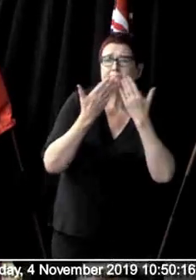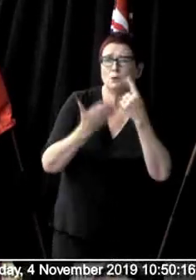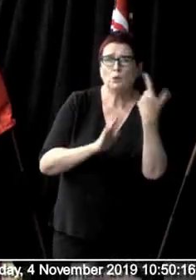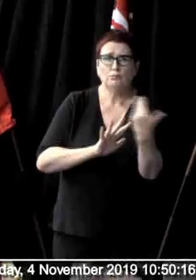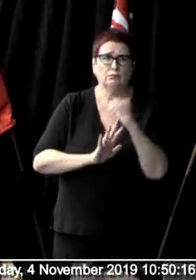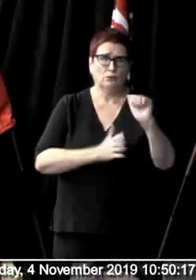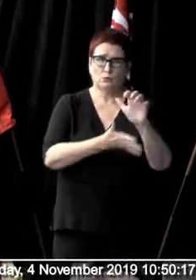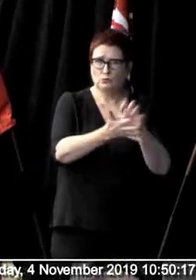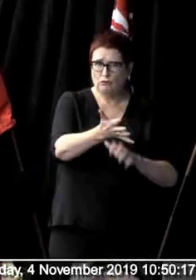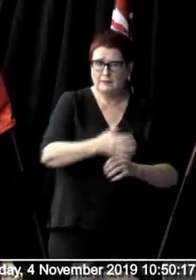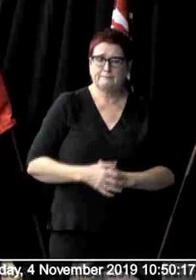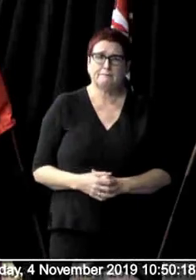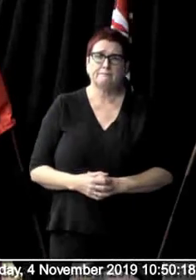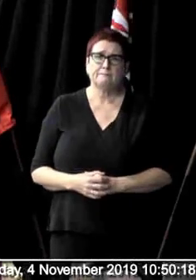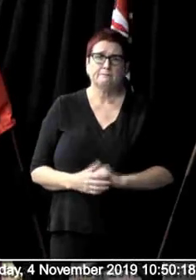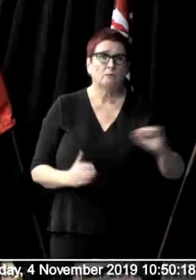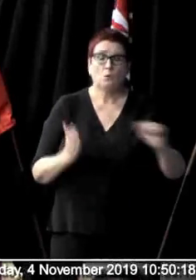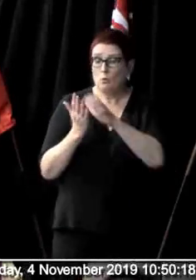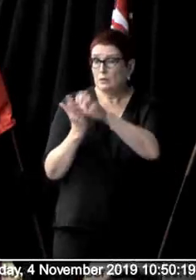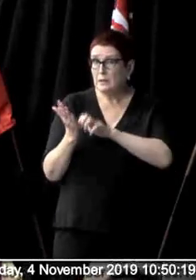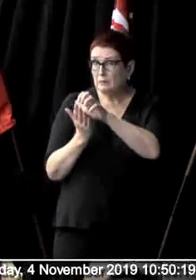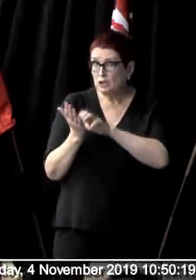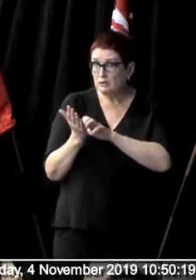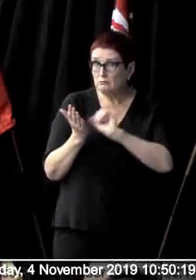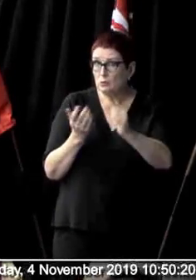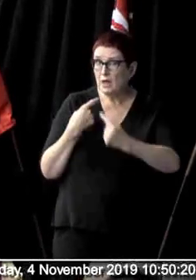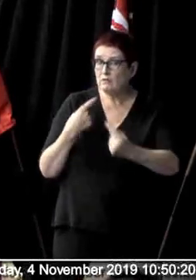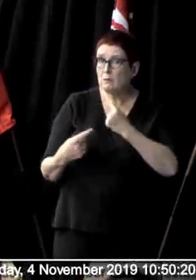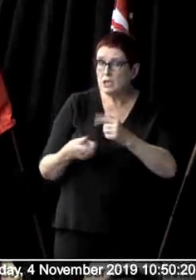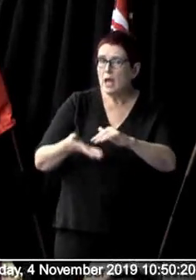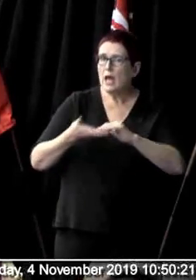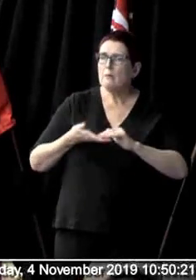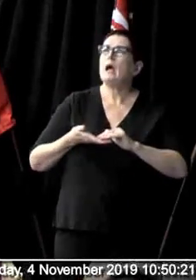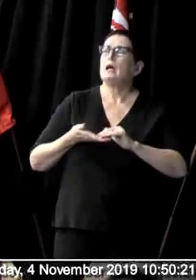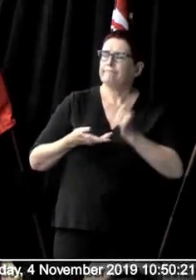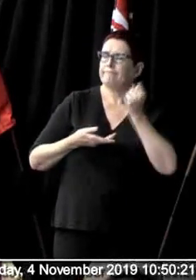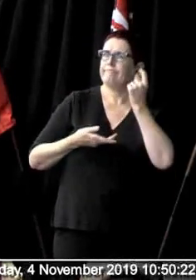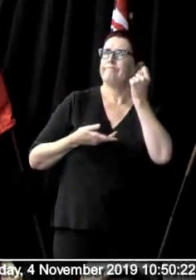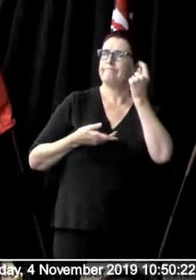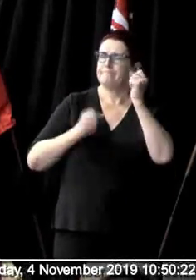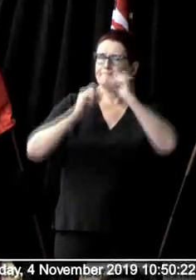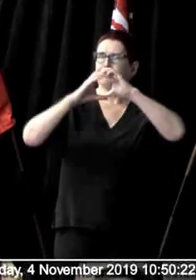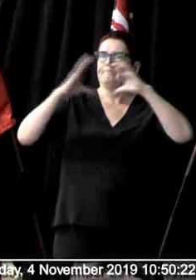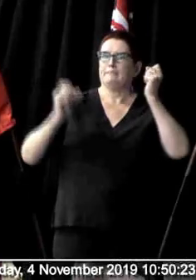Those submissions and information start to paint the very real and stark picture